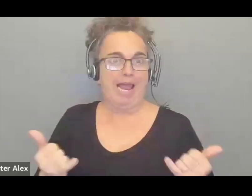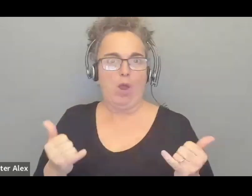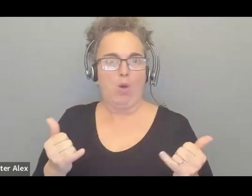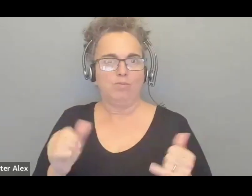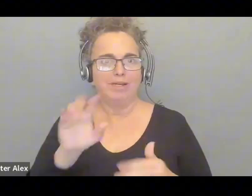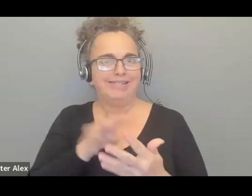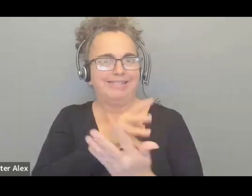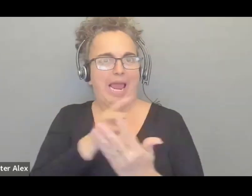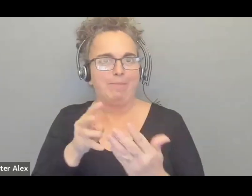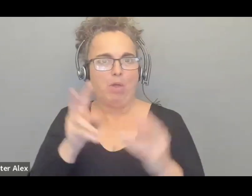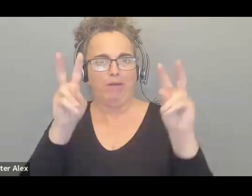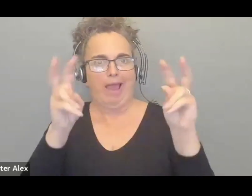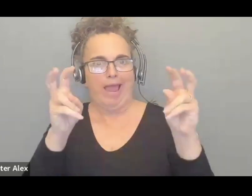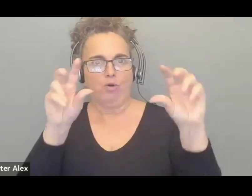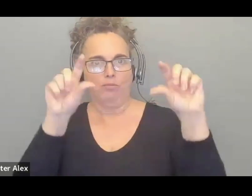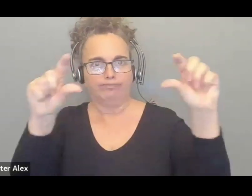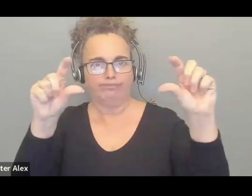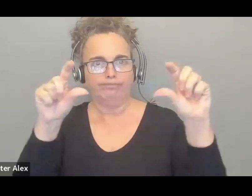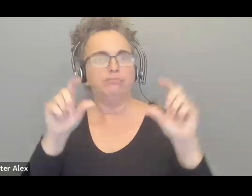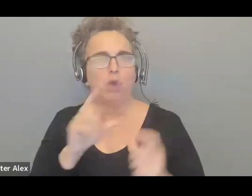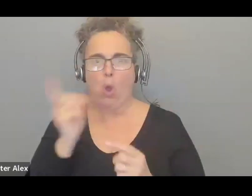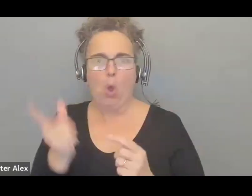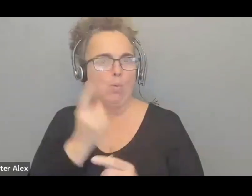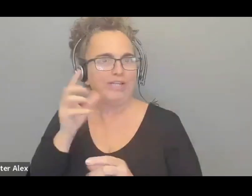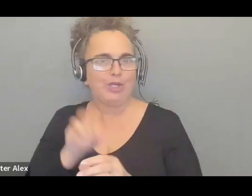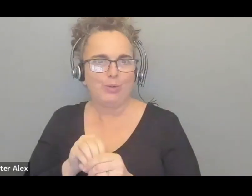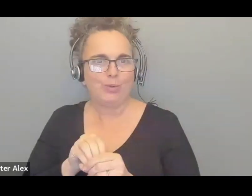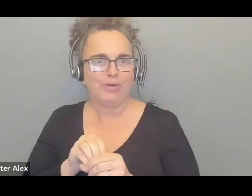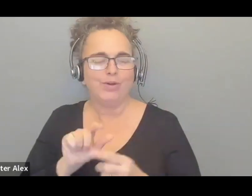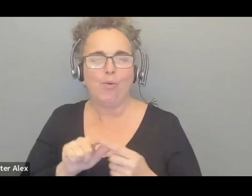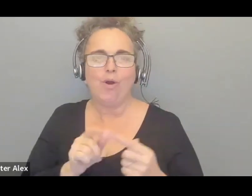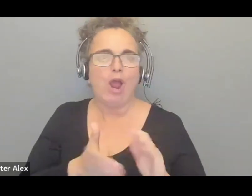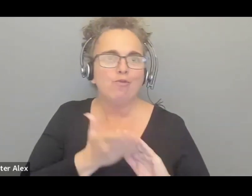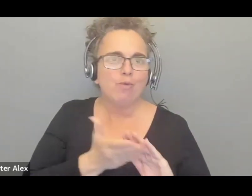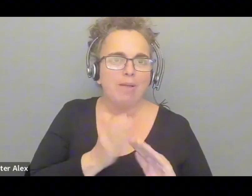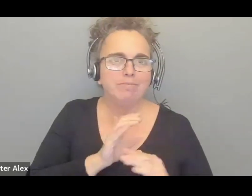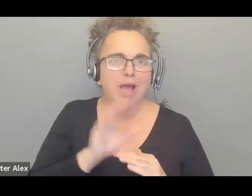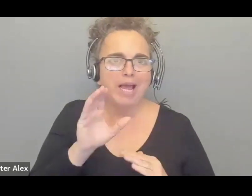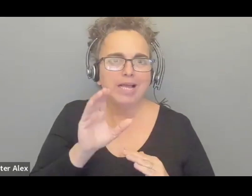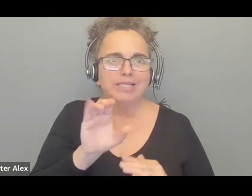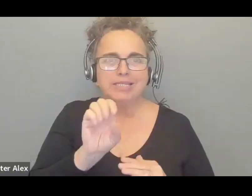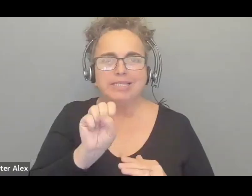Well now I always run my, my syllabus through the accessibility checker. Don't even think about it.